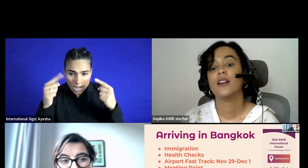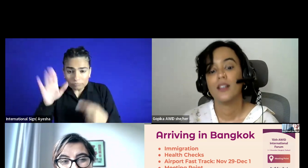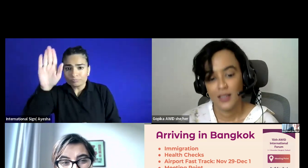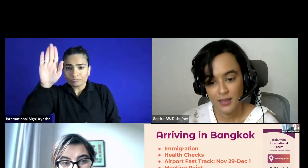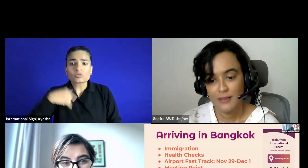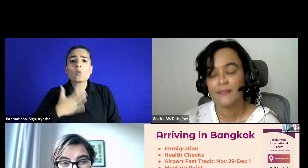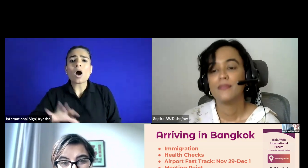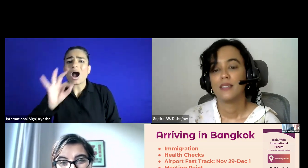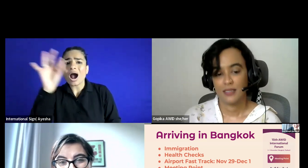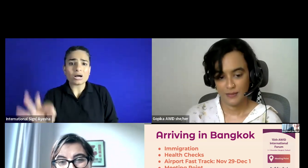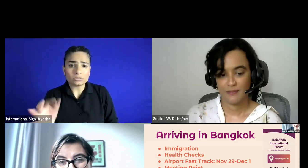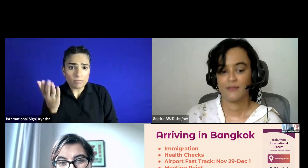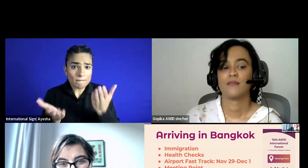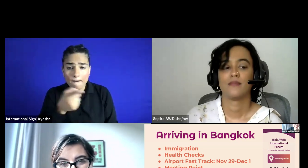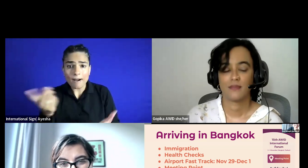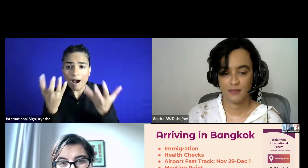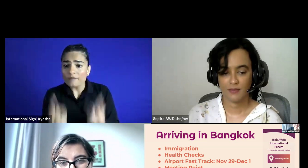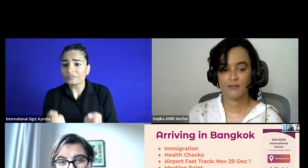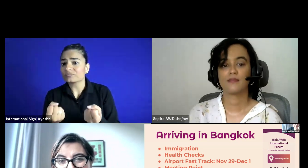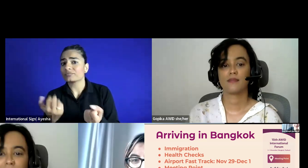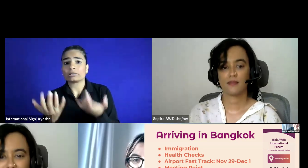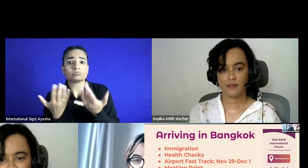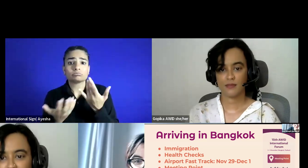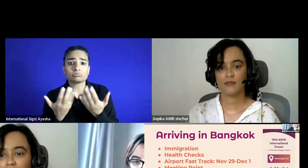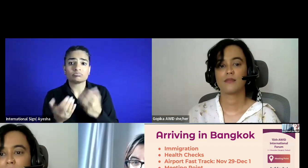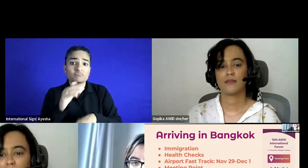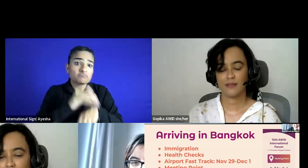traveling, please also get them to do that because the idea of the fast track